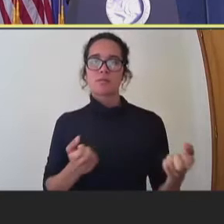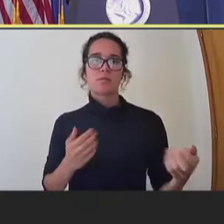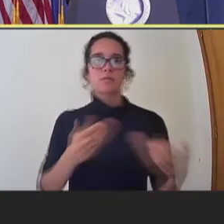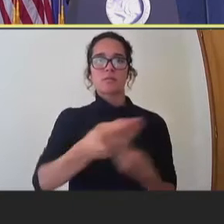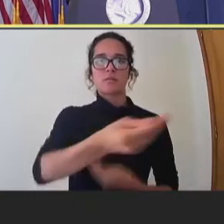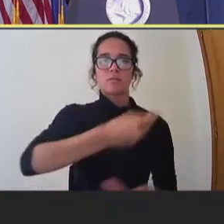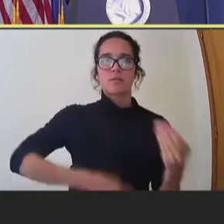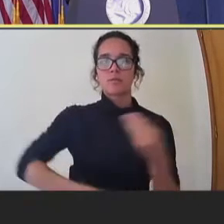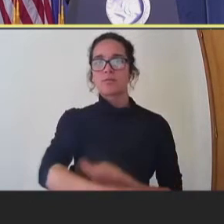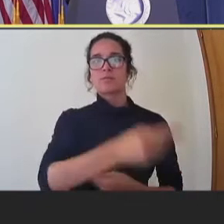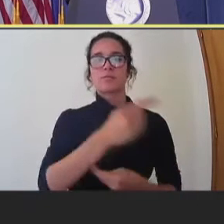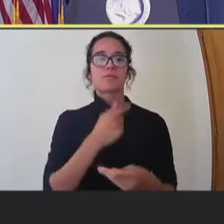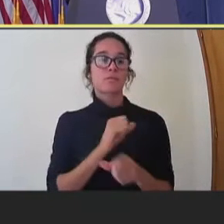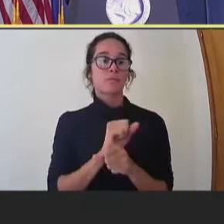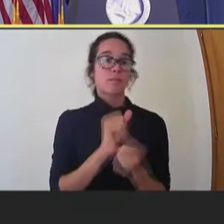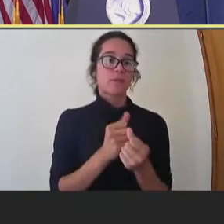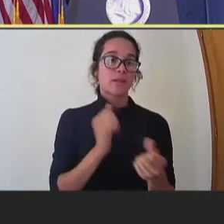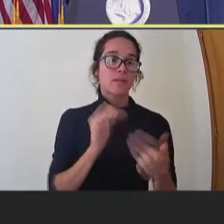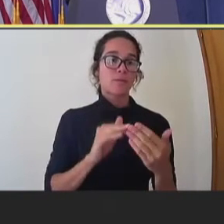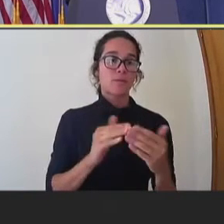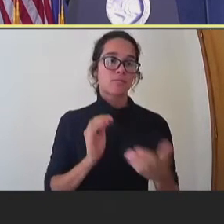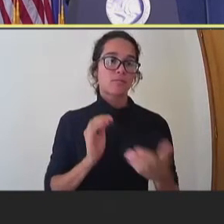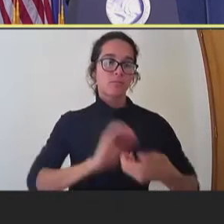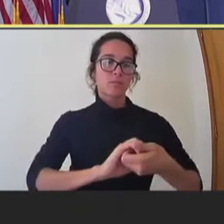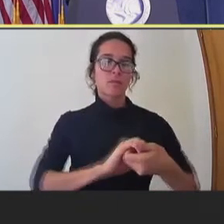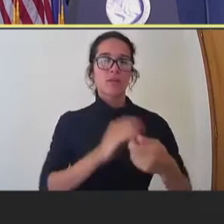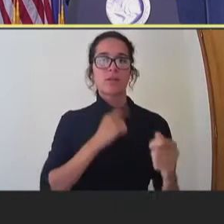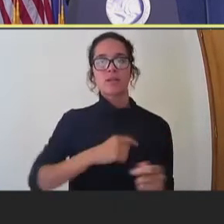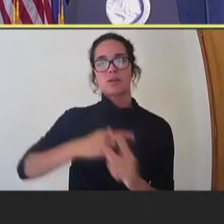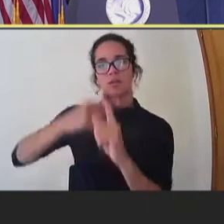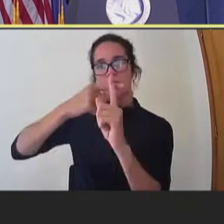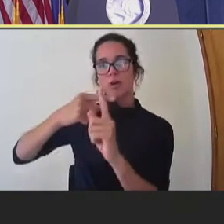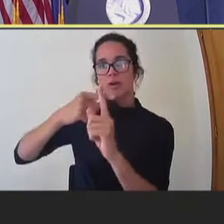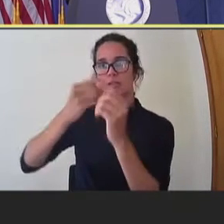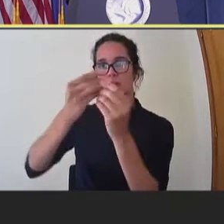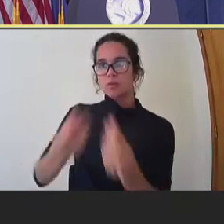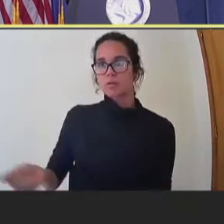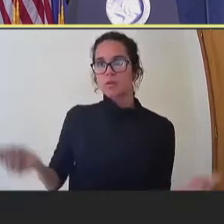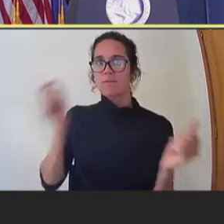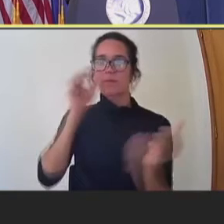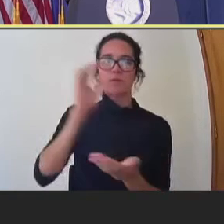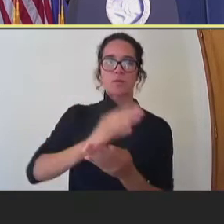solutions to reduce barrier to vaccination, take advantage of any missed opportunity,